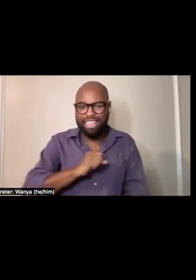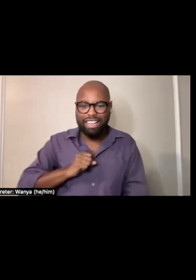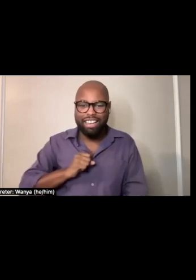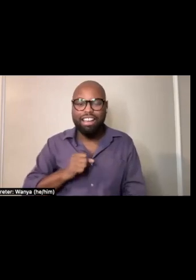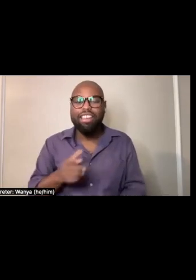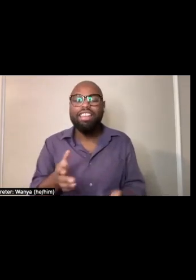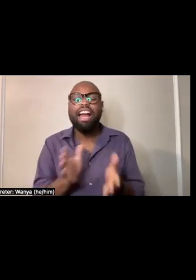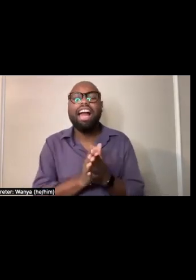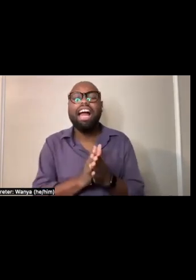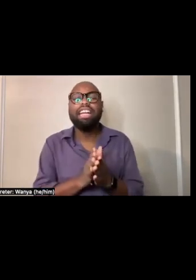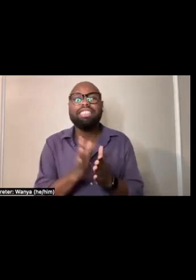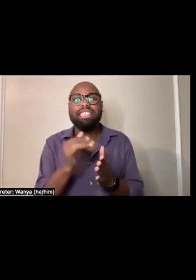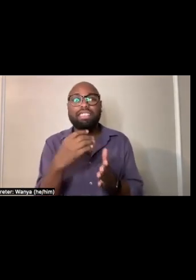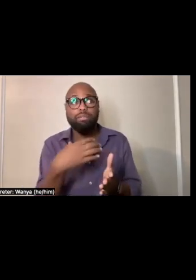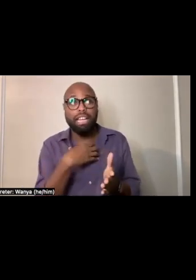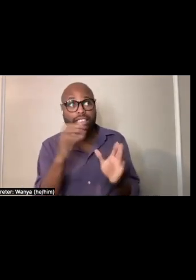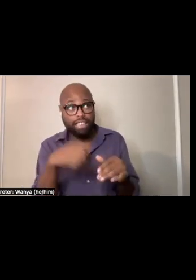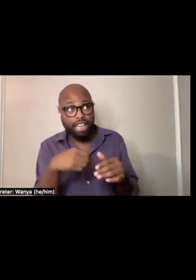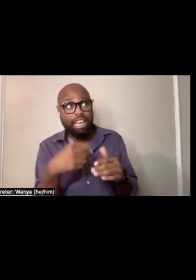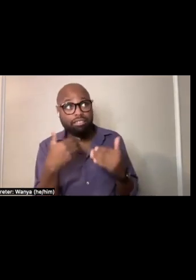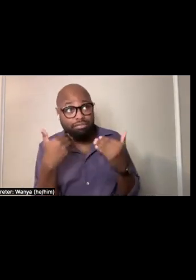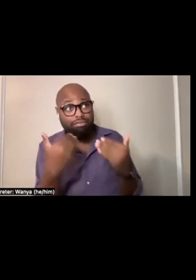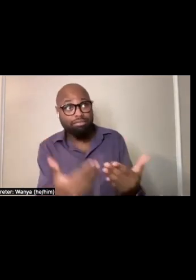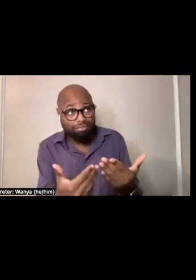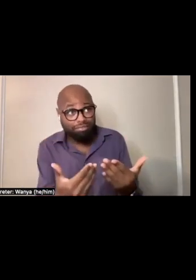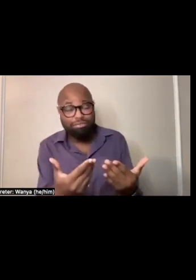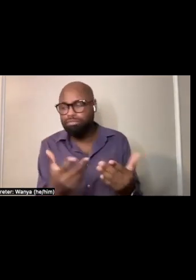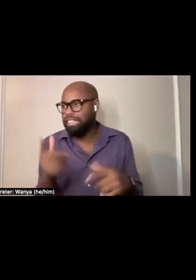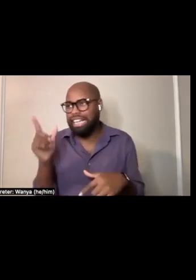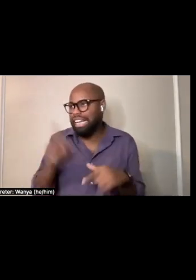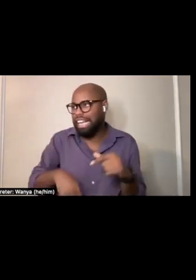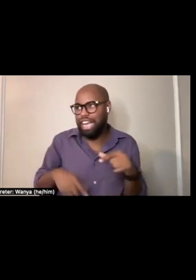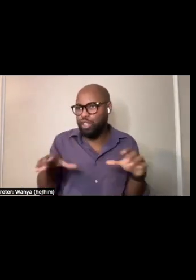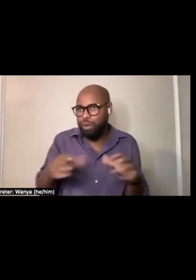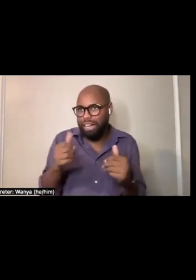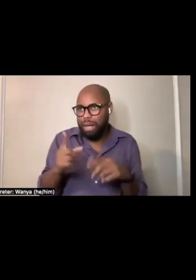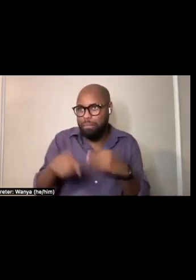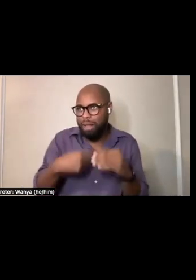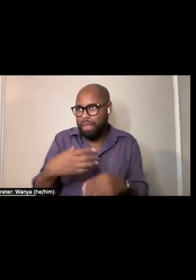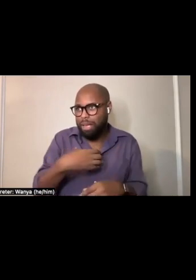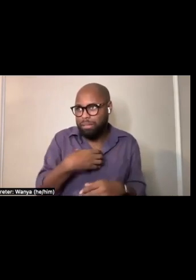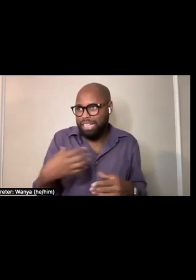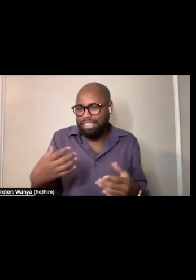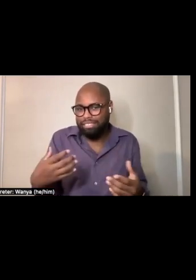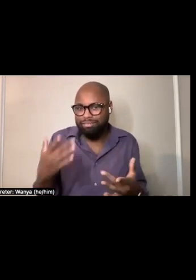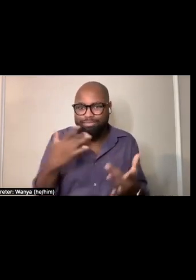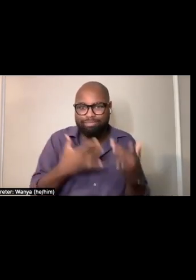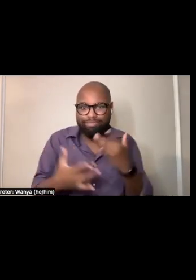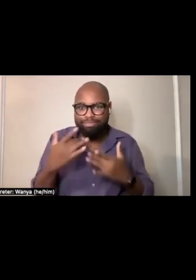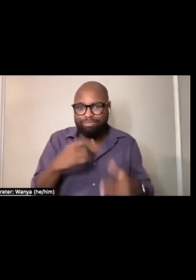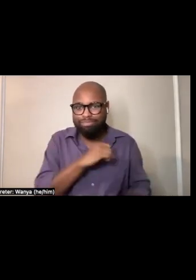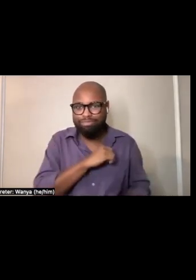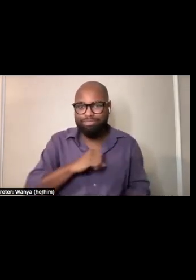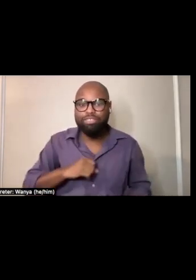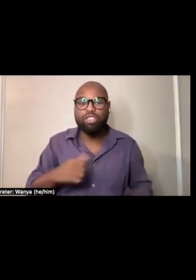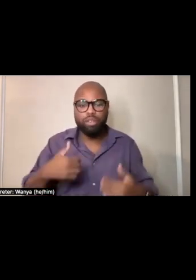but they can't actually do anything about the complaint. So we have vouchers available that are